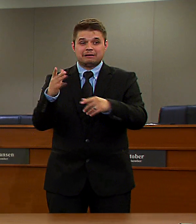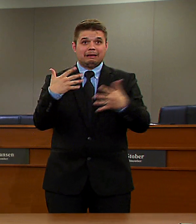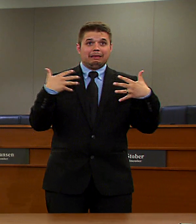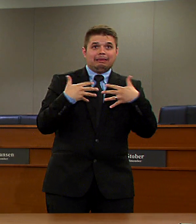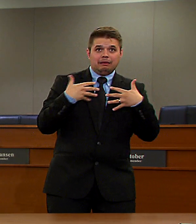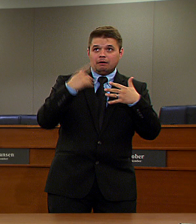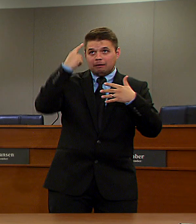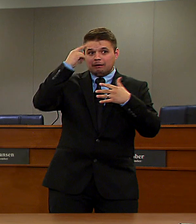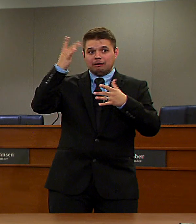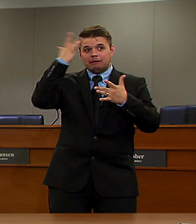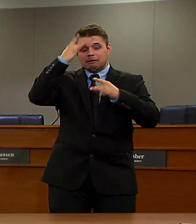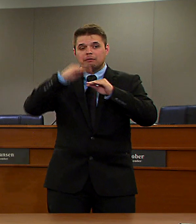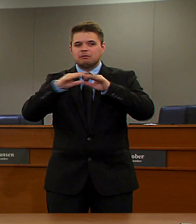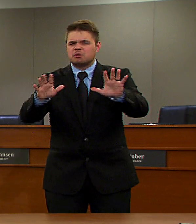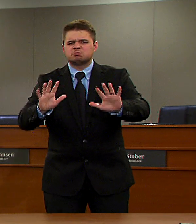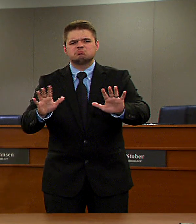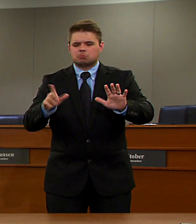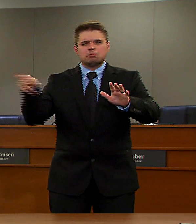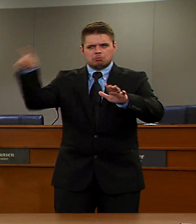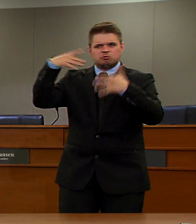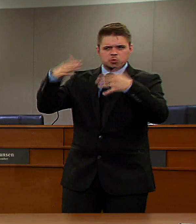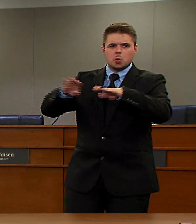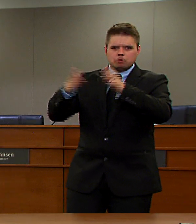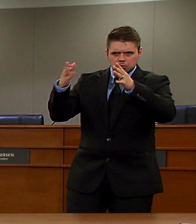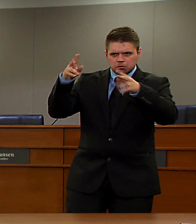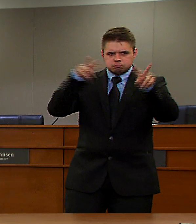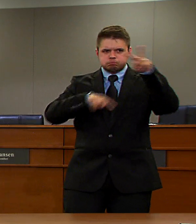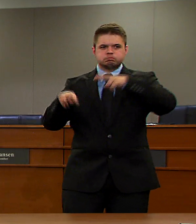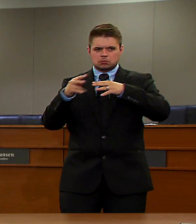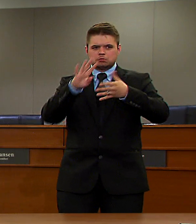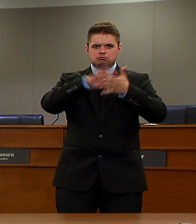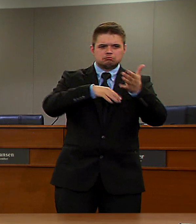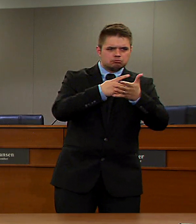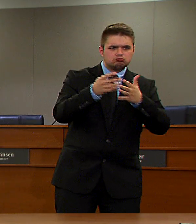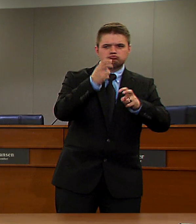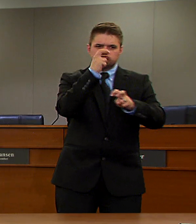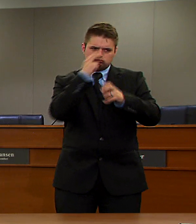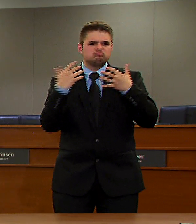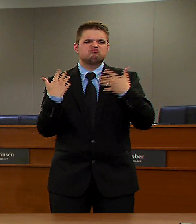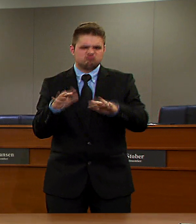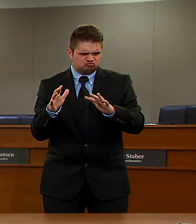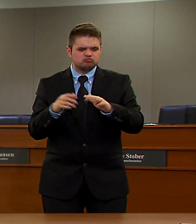It is open. Health care providers and hospitals are allowed to take